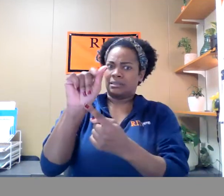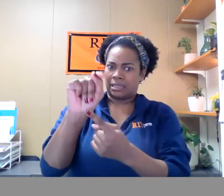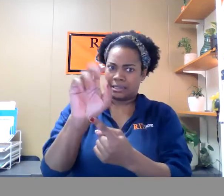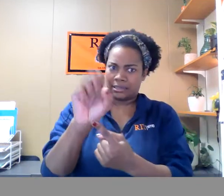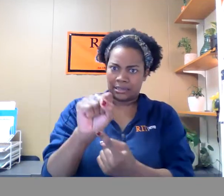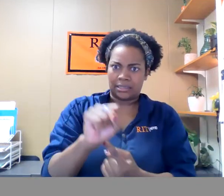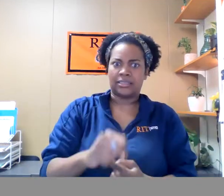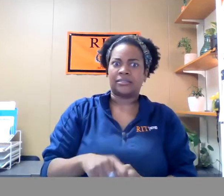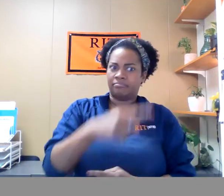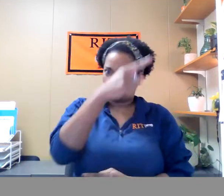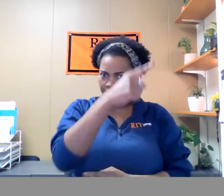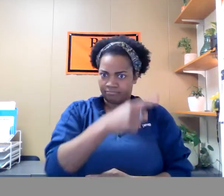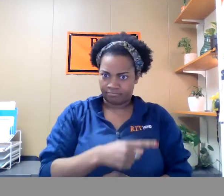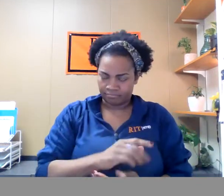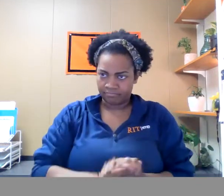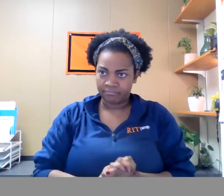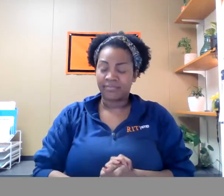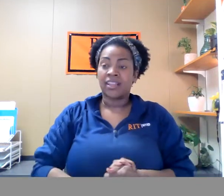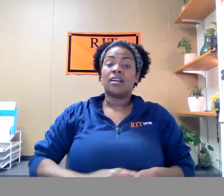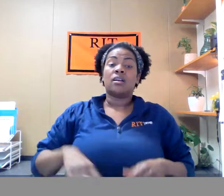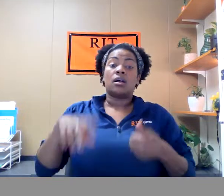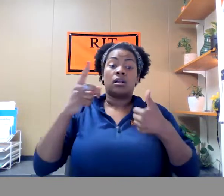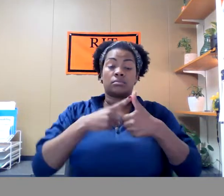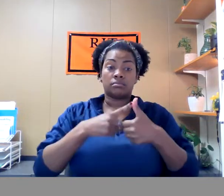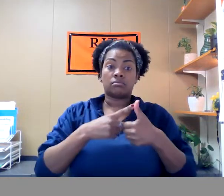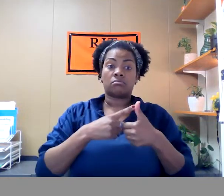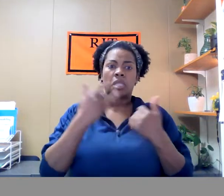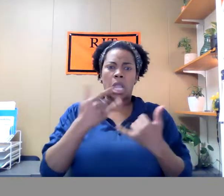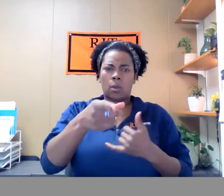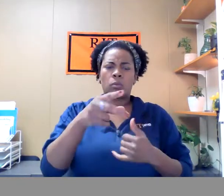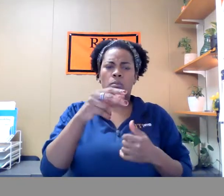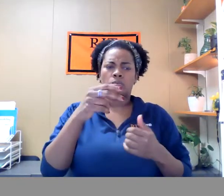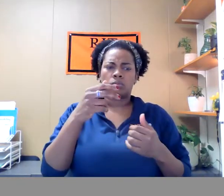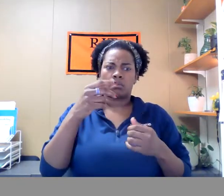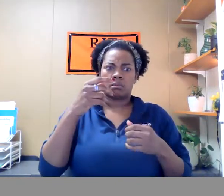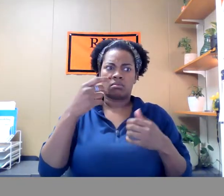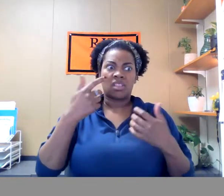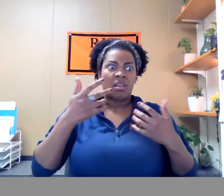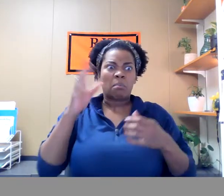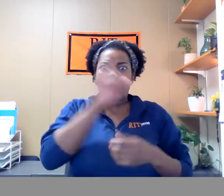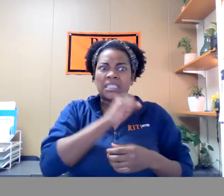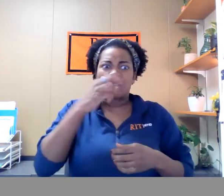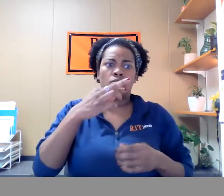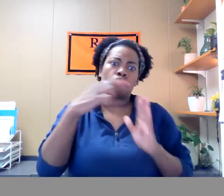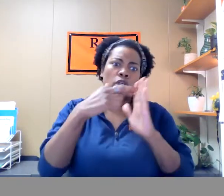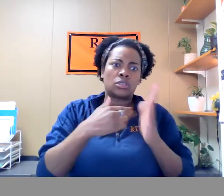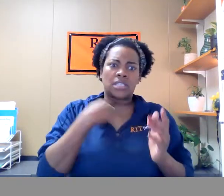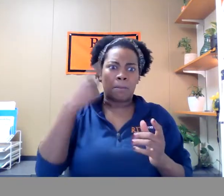Now, these are really important dates. Please take note of these dates that you see on the screen.